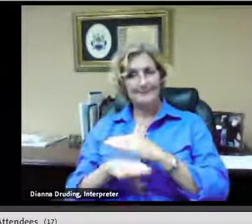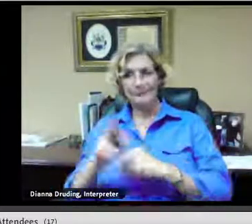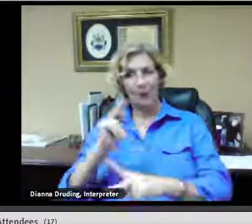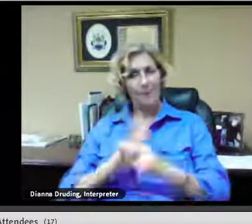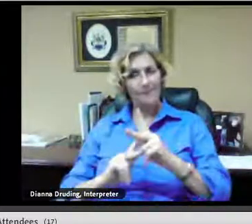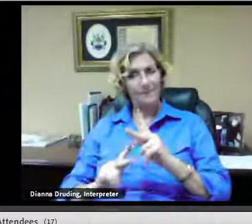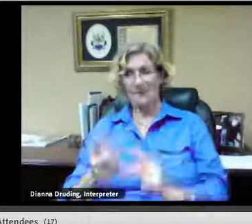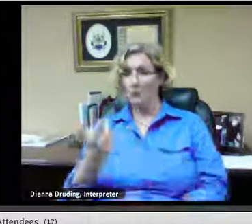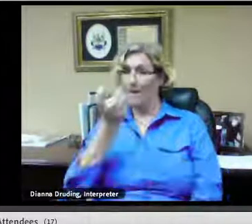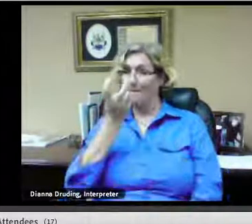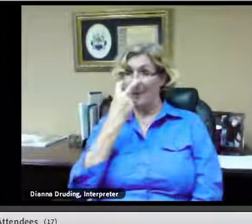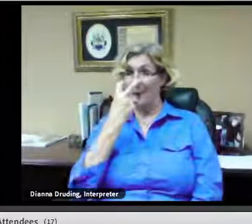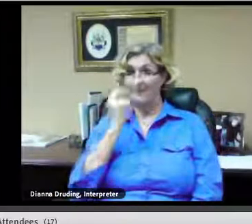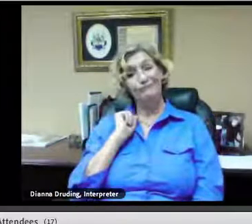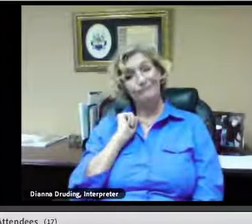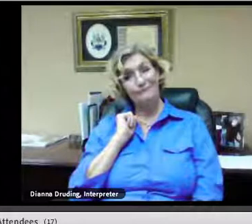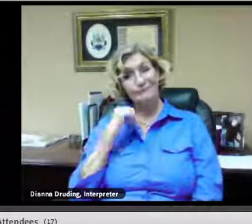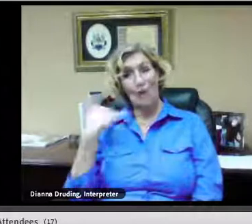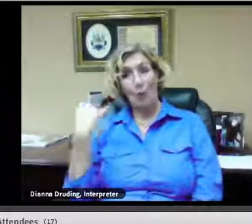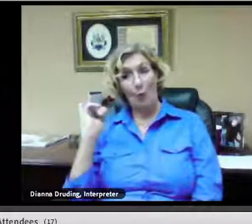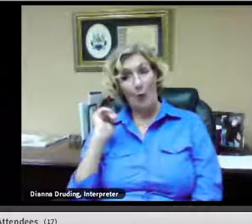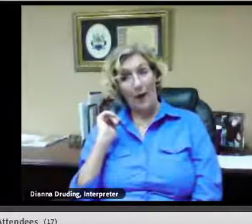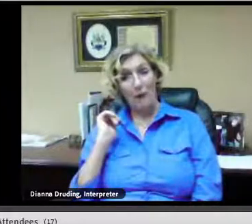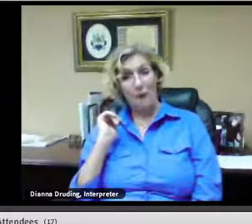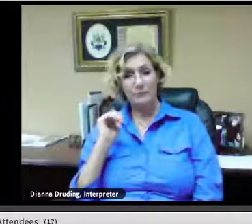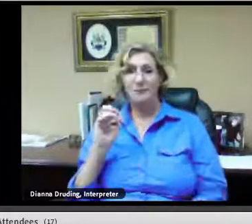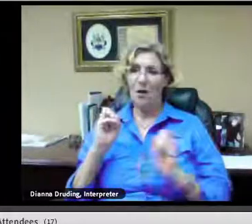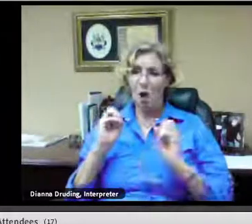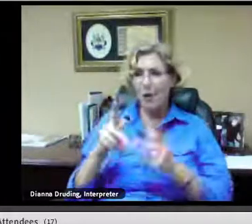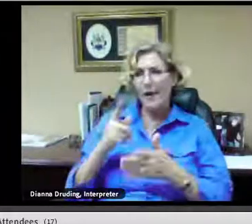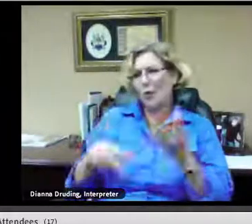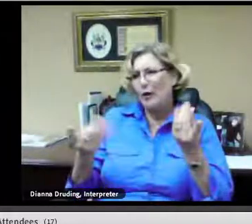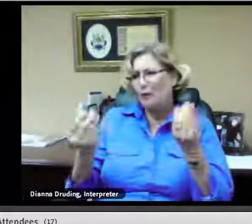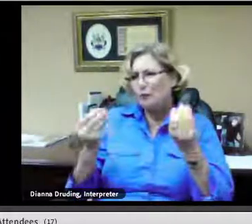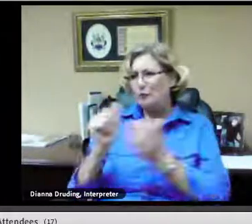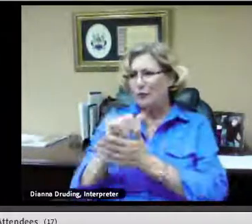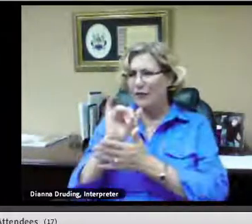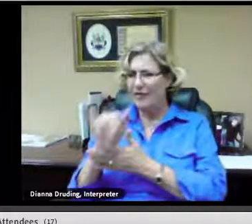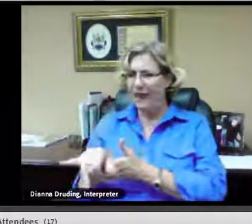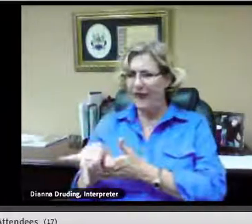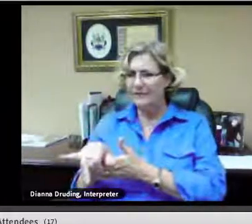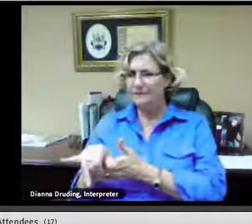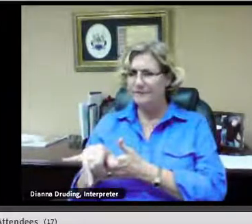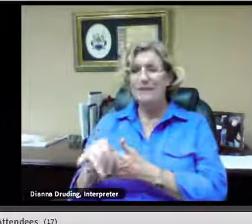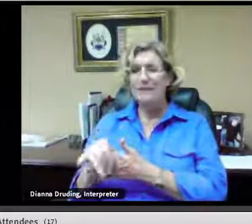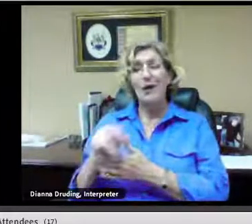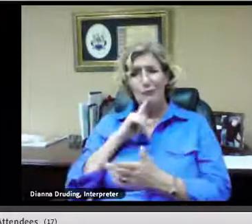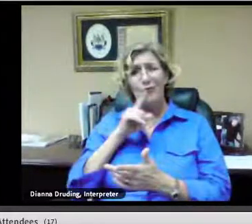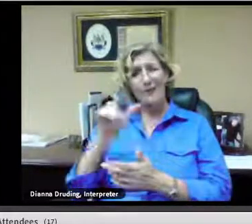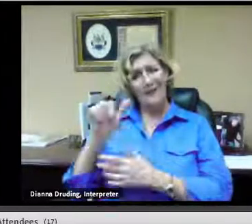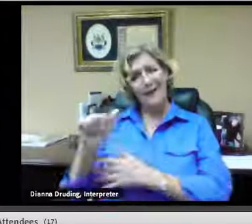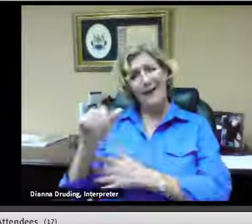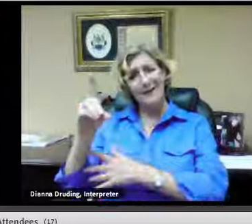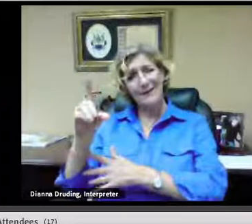And, you know, you know, really, the ADA, I think, and the government, and if these go to, you know, court, it's pretty flexible,